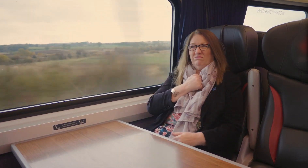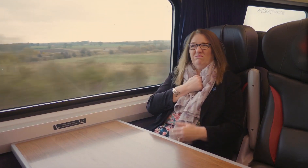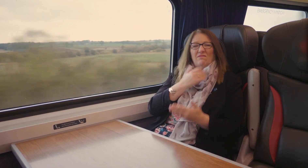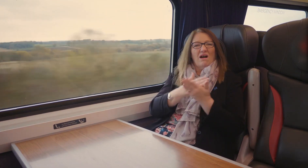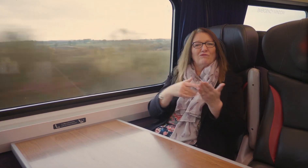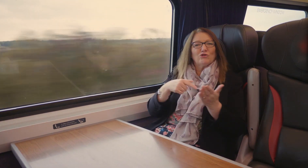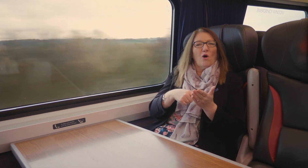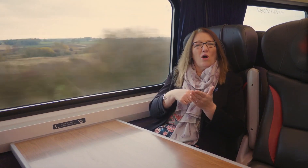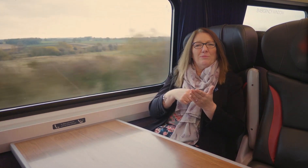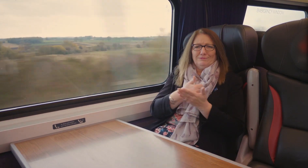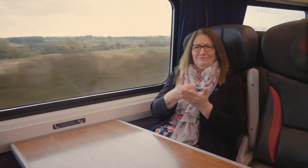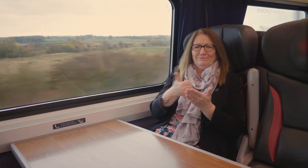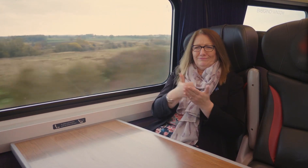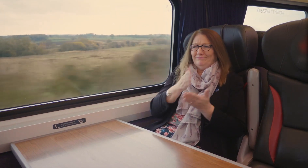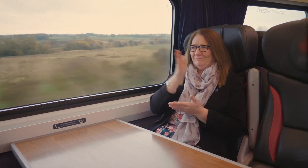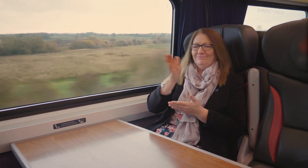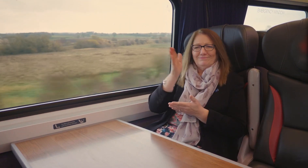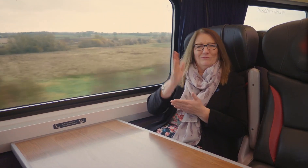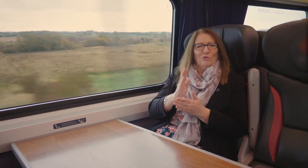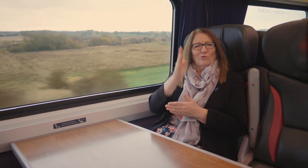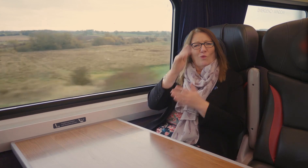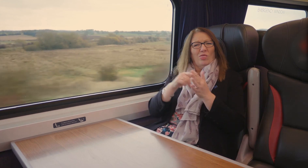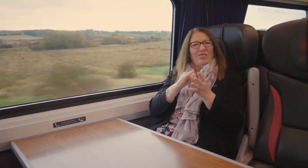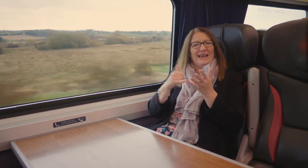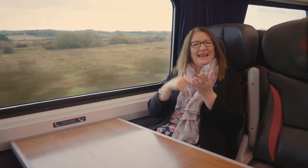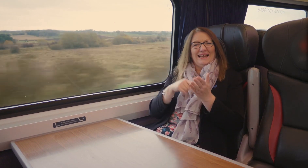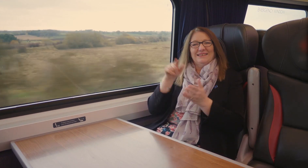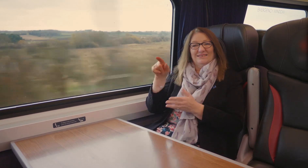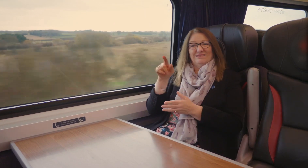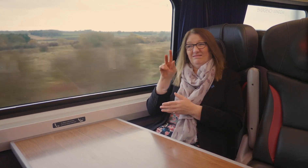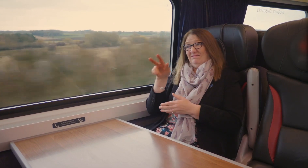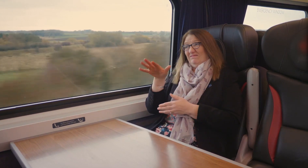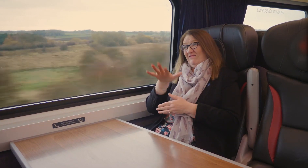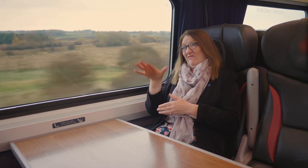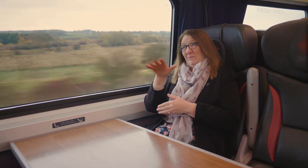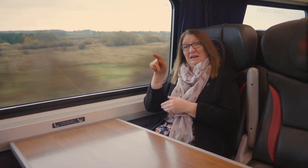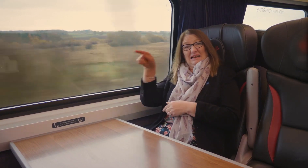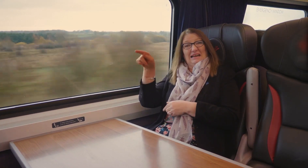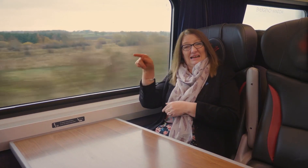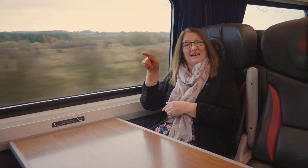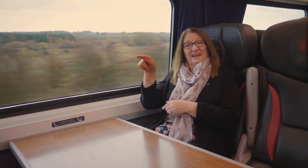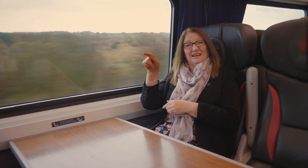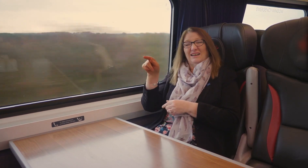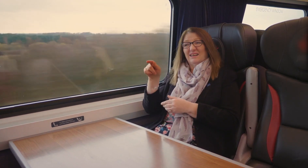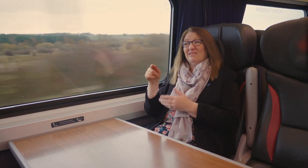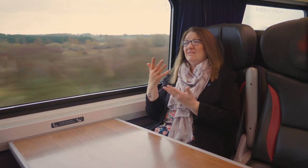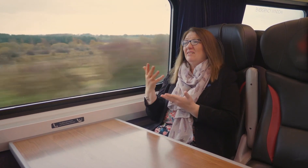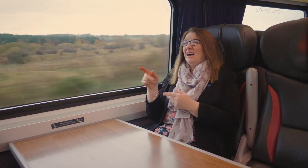during half term, I'd regularly head to the North East to visit family.